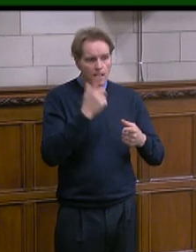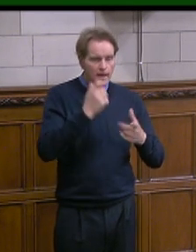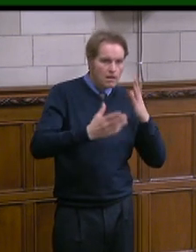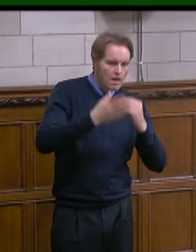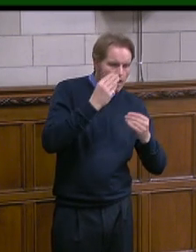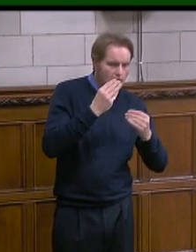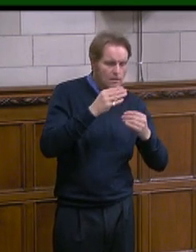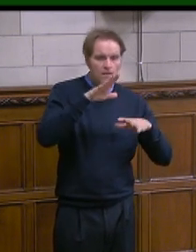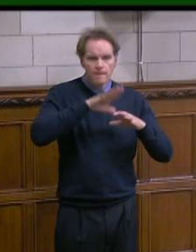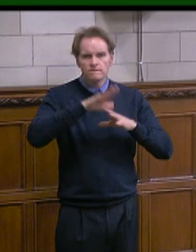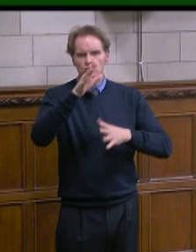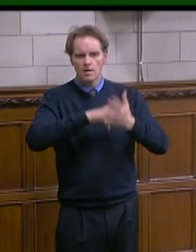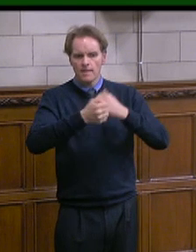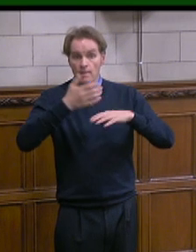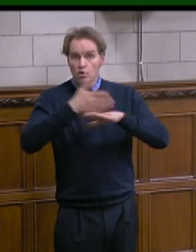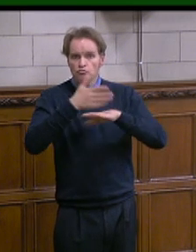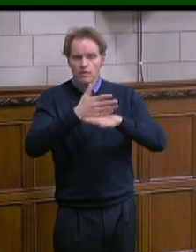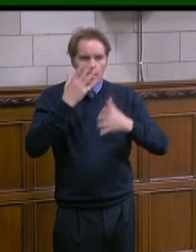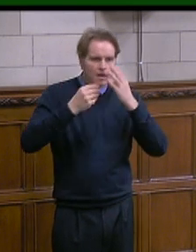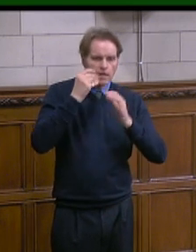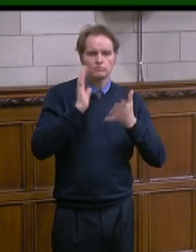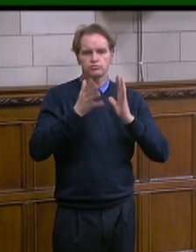career and help to address such issues.